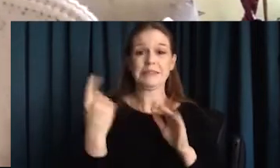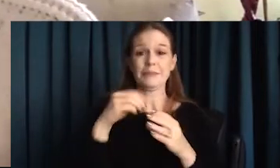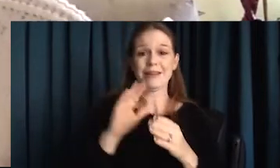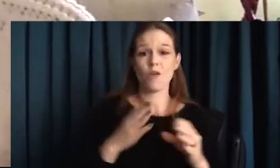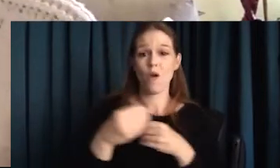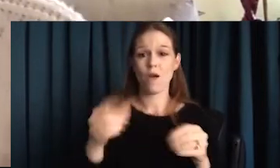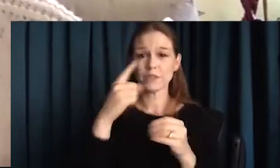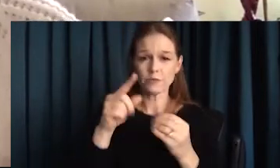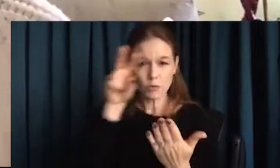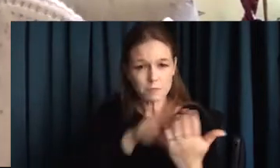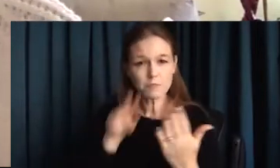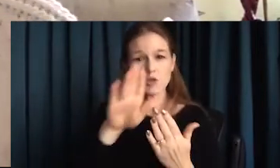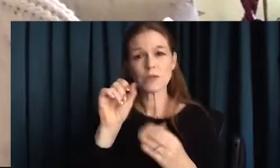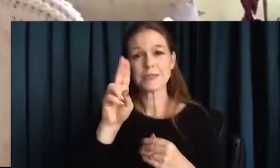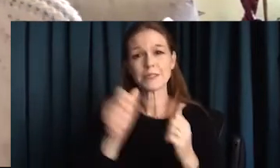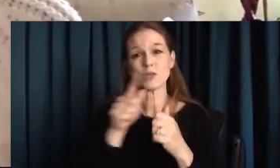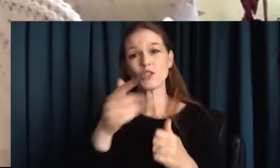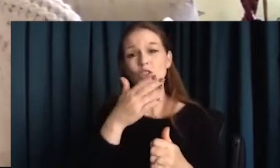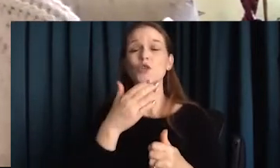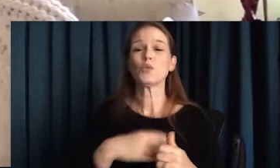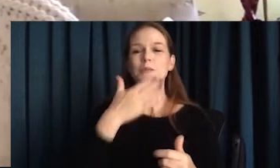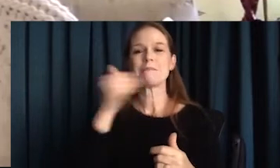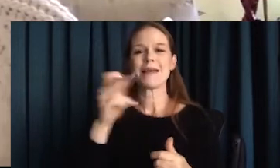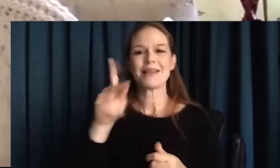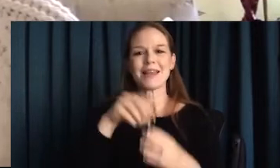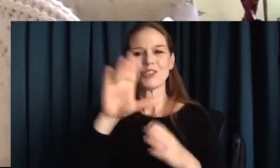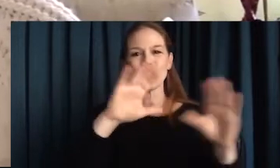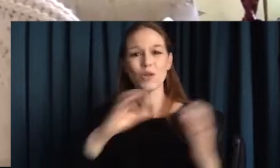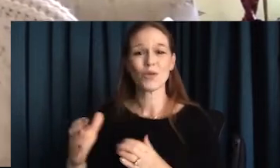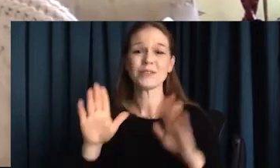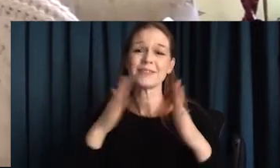And I wish you the best of luck in your courses. Thanks and have a great day.